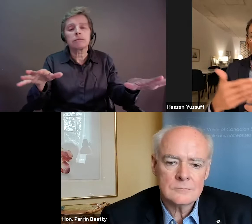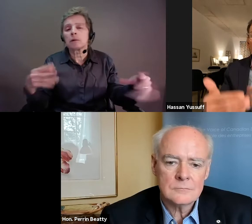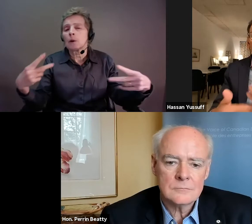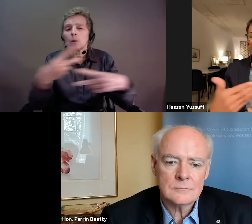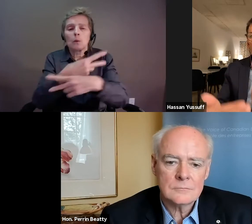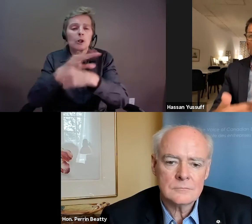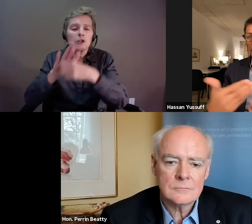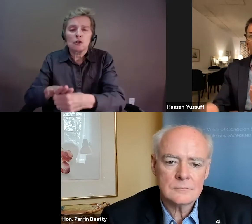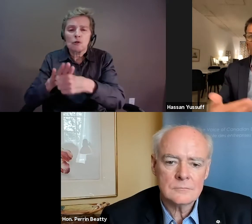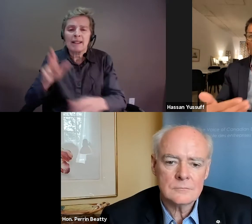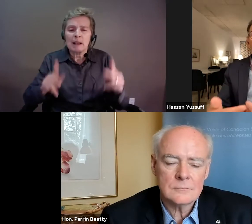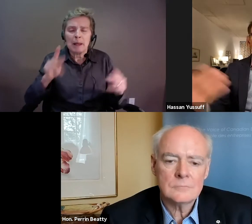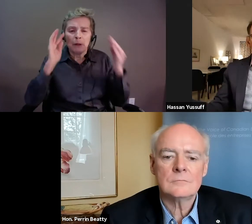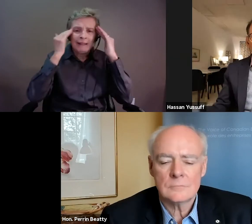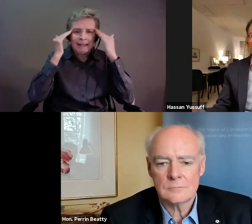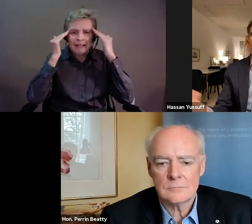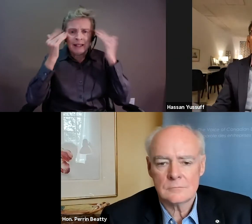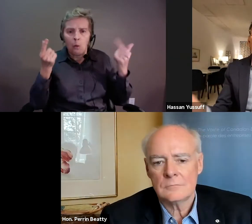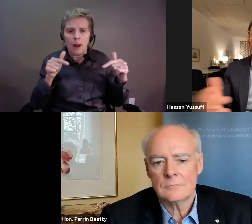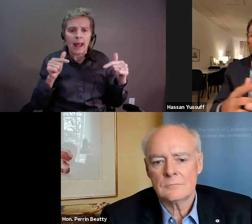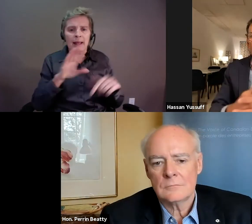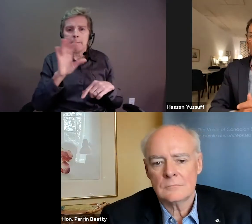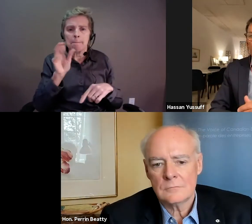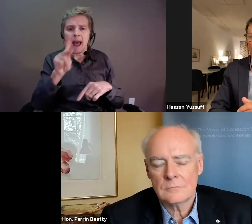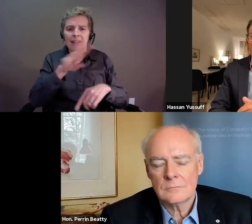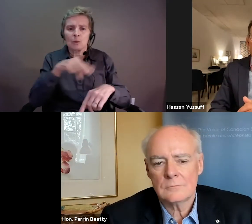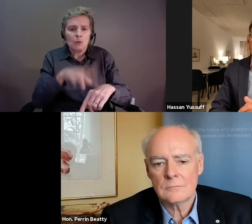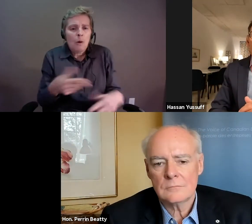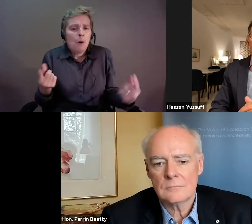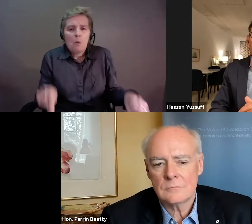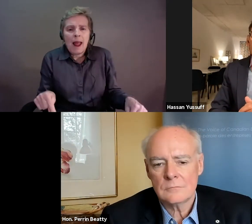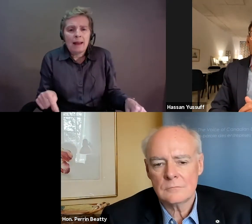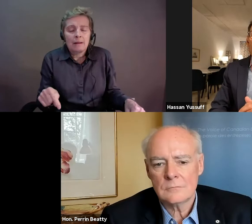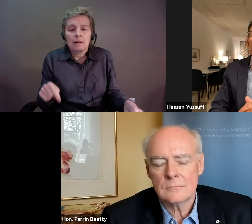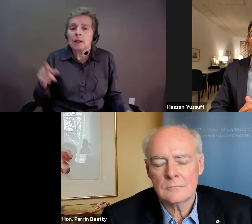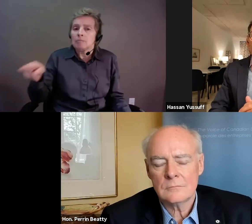when we're going to get back to normal. And we're all wondering that, but I guess it's even more so